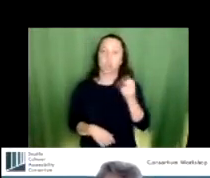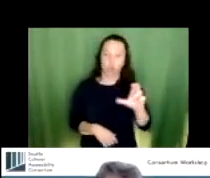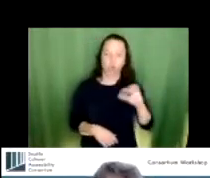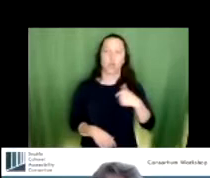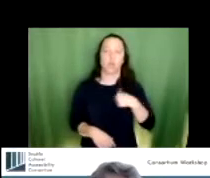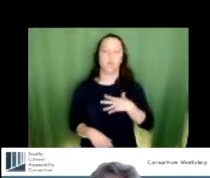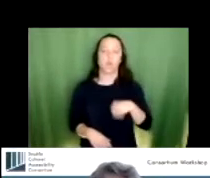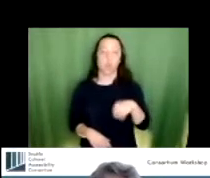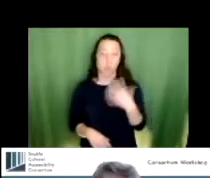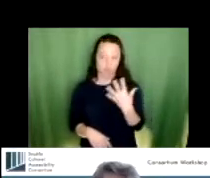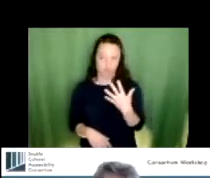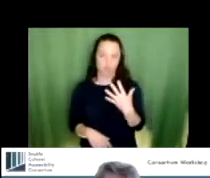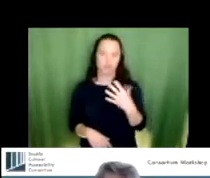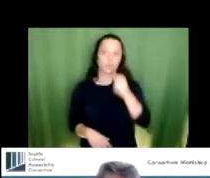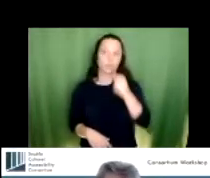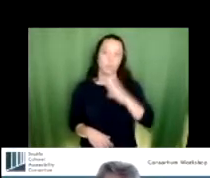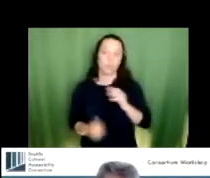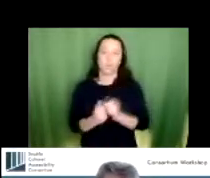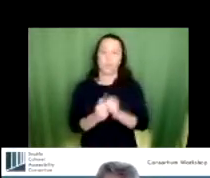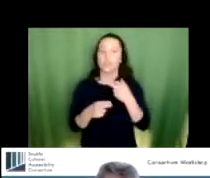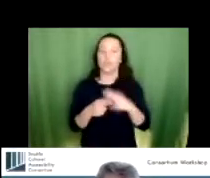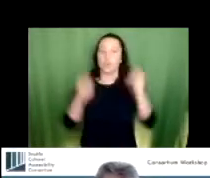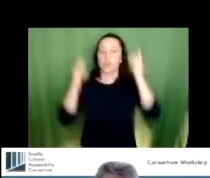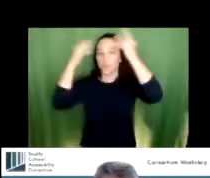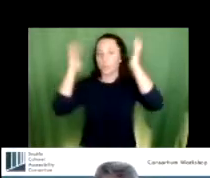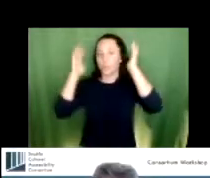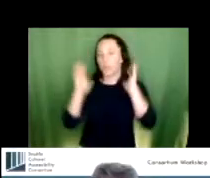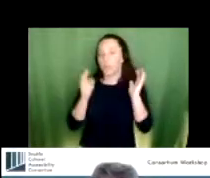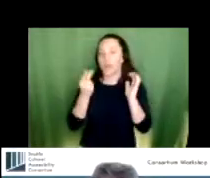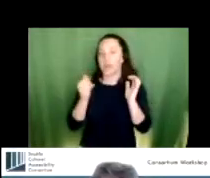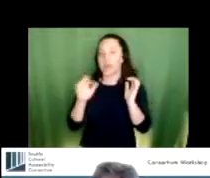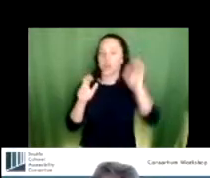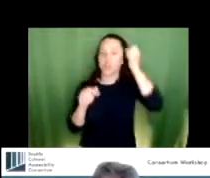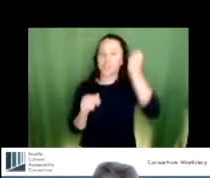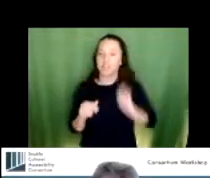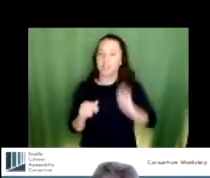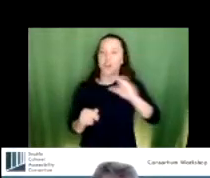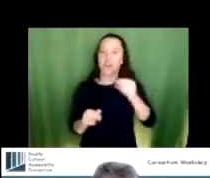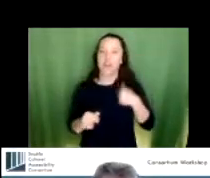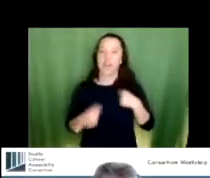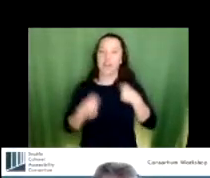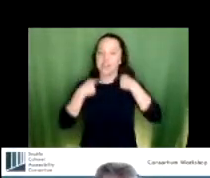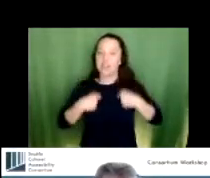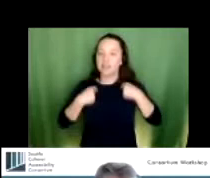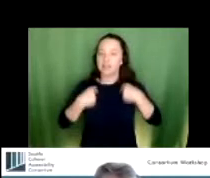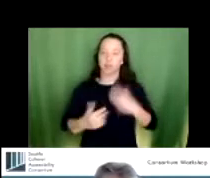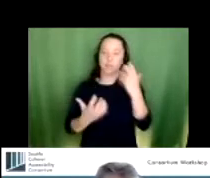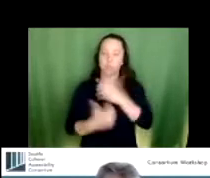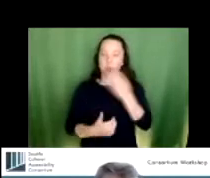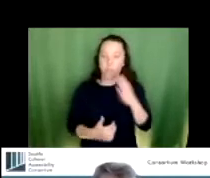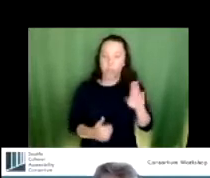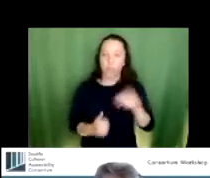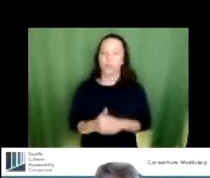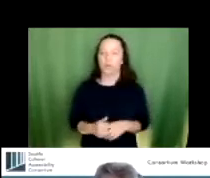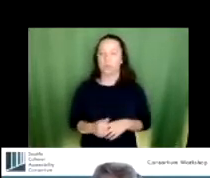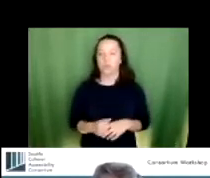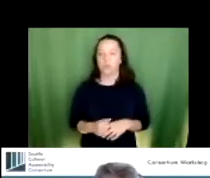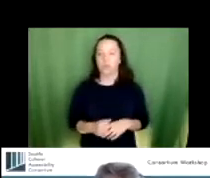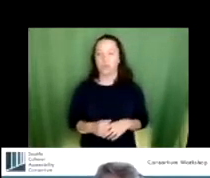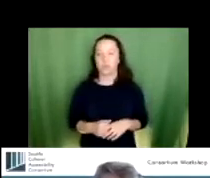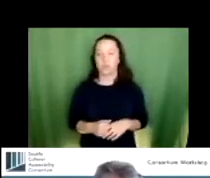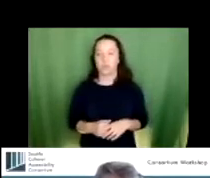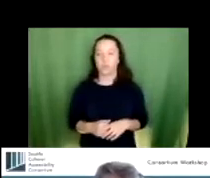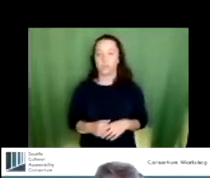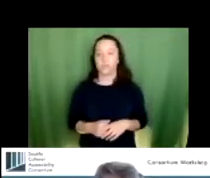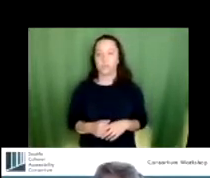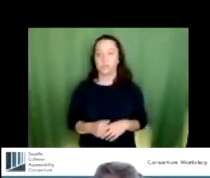silver hair wearing a dark blue tank top with ruffley kind of pattern on it.